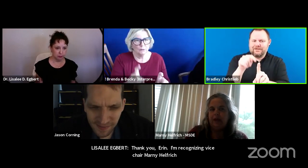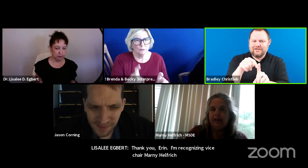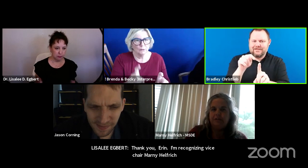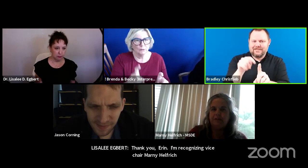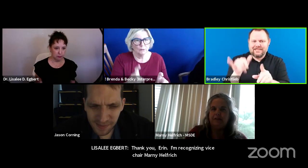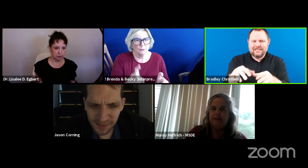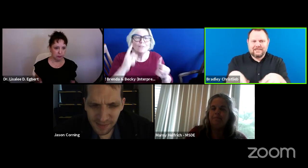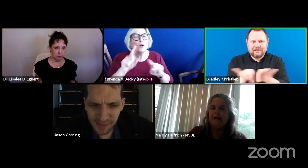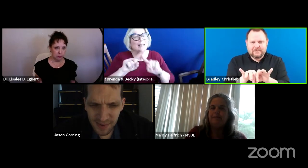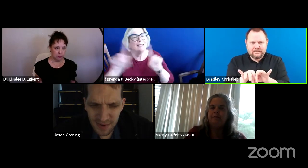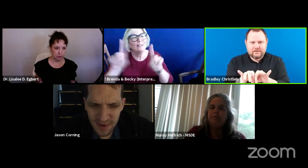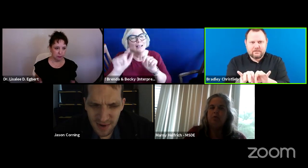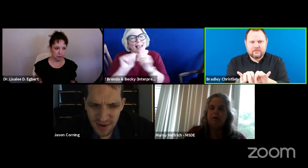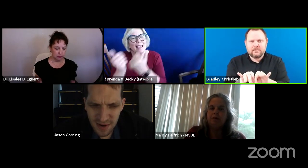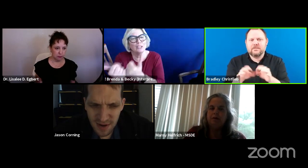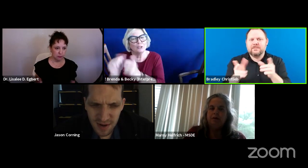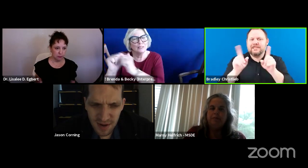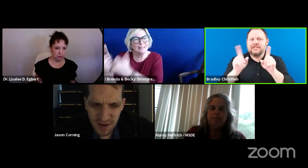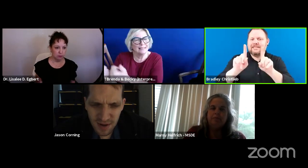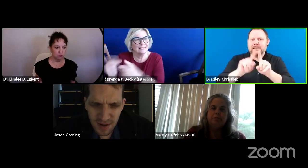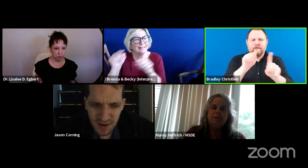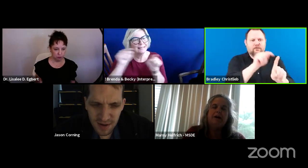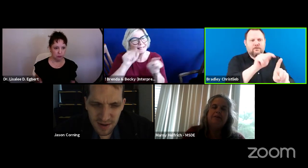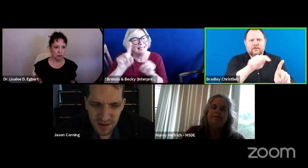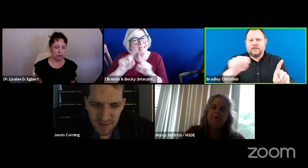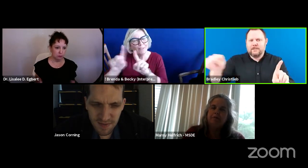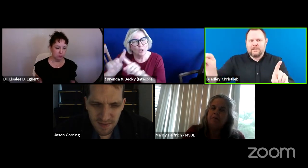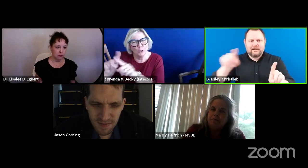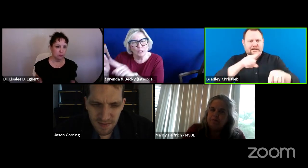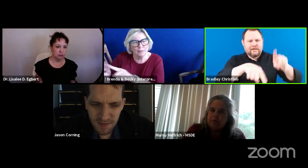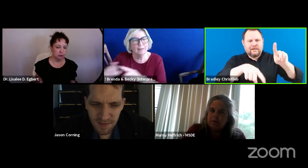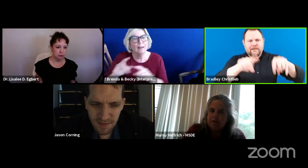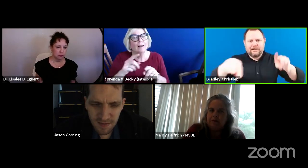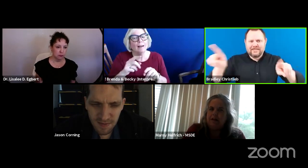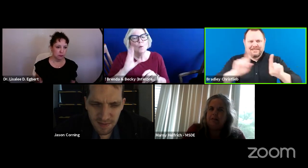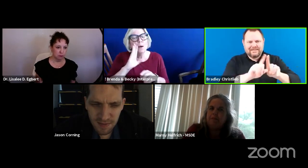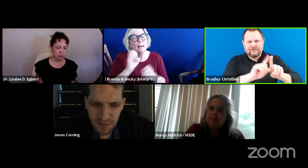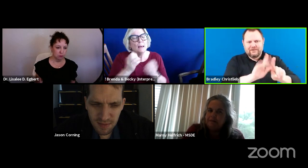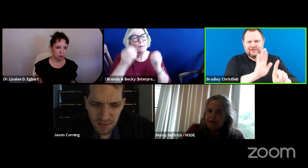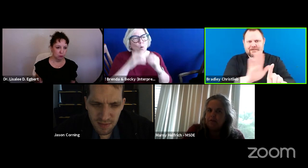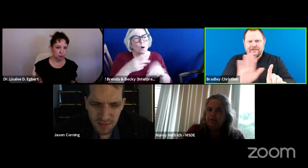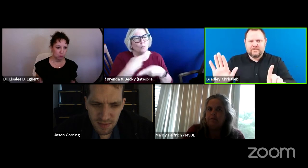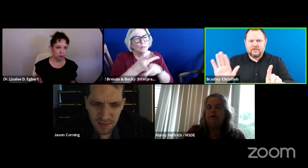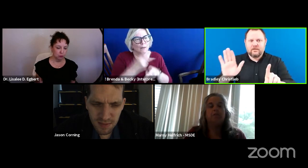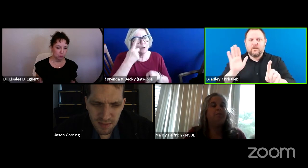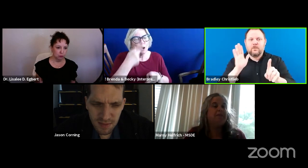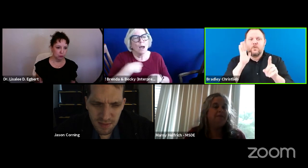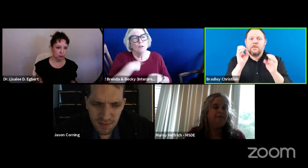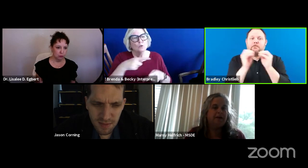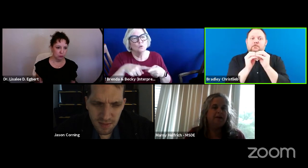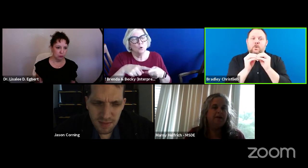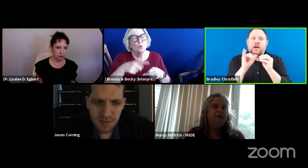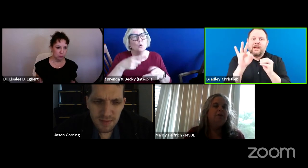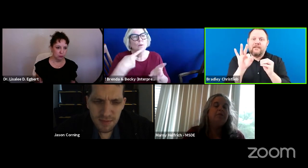And it might be more productive for sort of to discuss specific concerns about specific